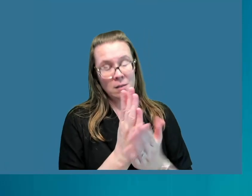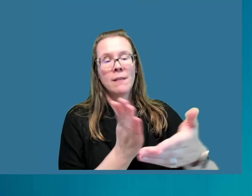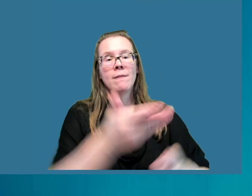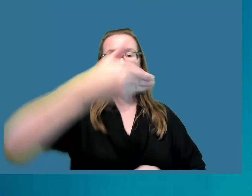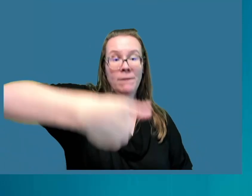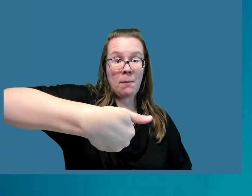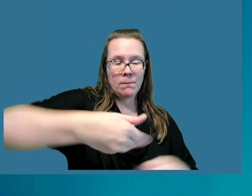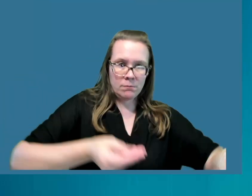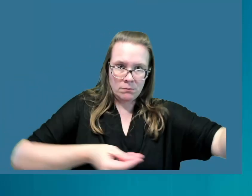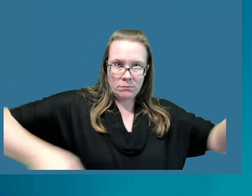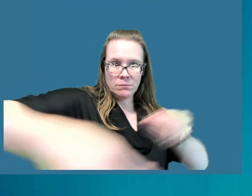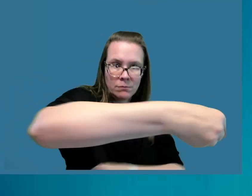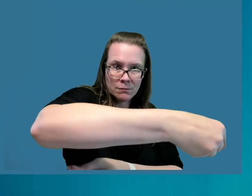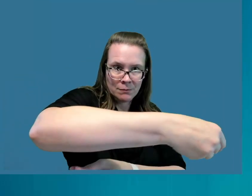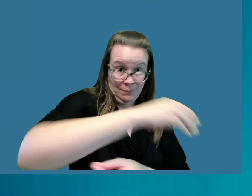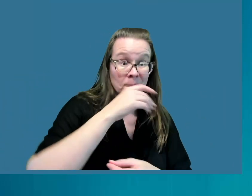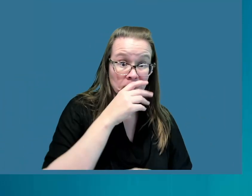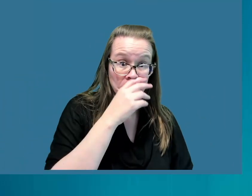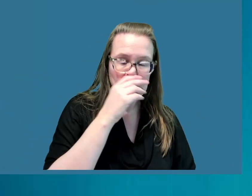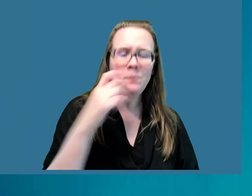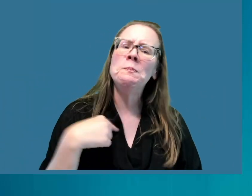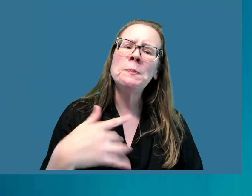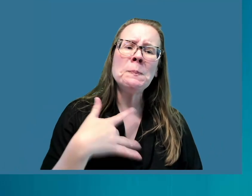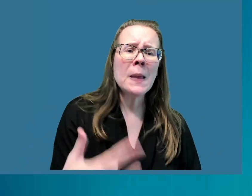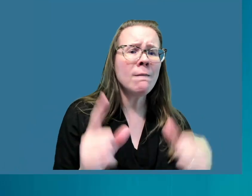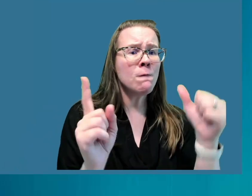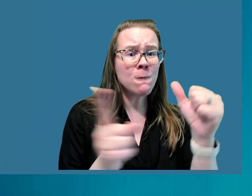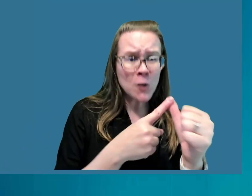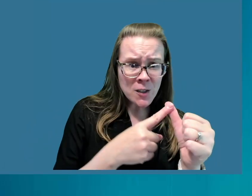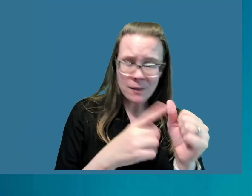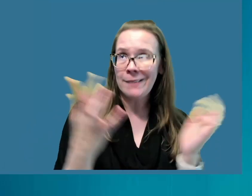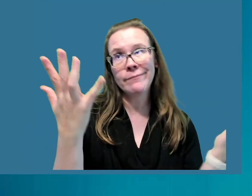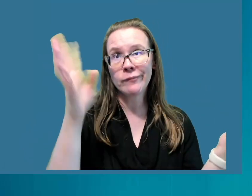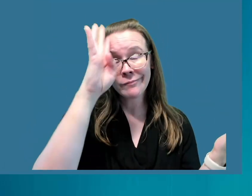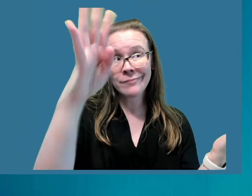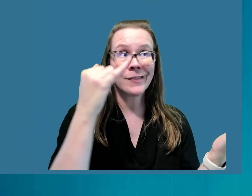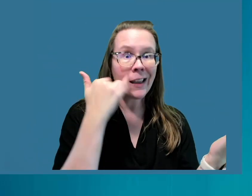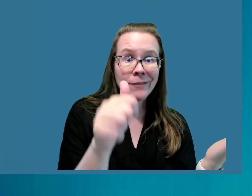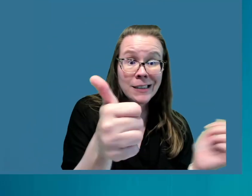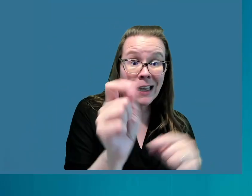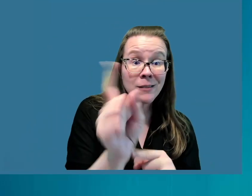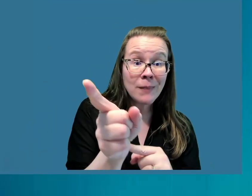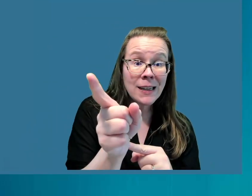And so for-- and-- at the halfway point, I turn the tray 180 degrees. Um,